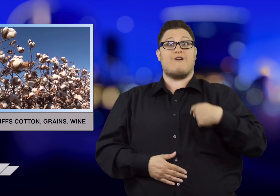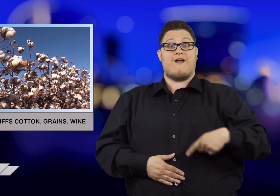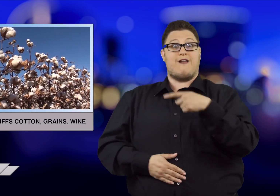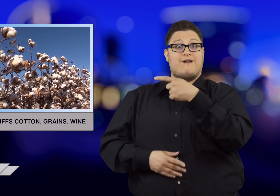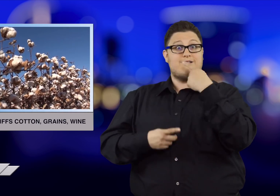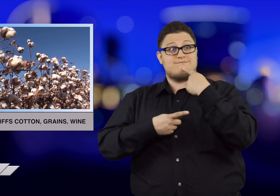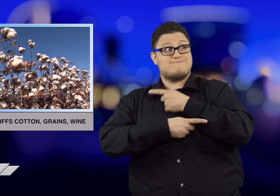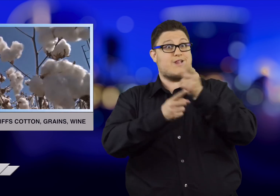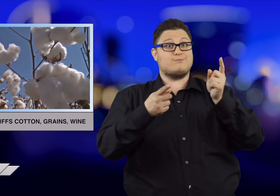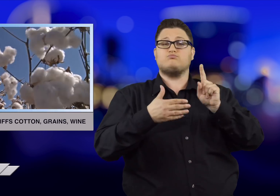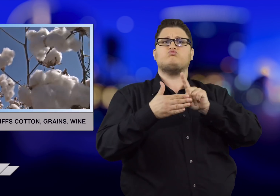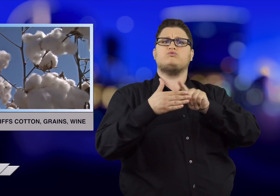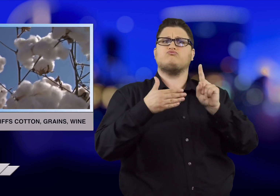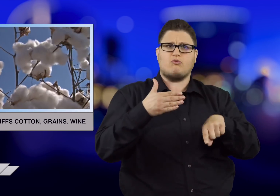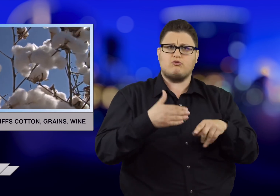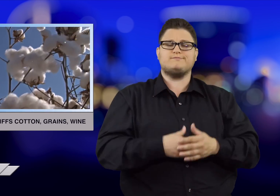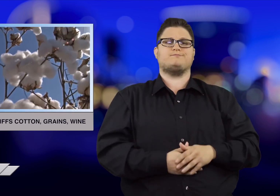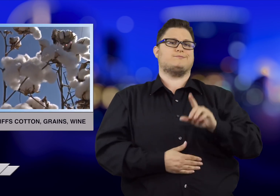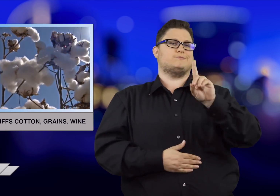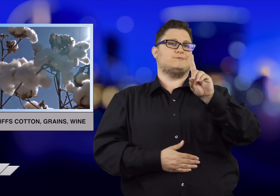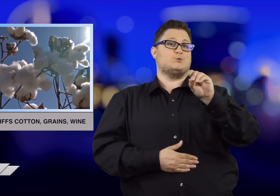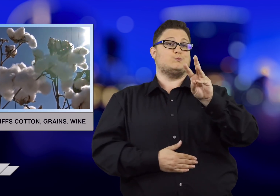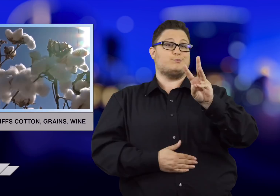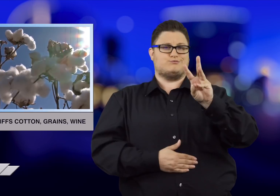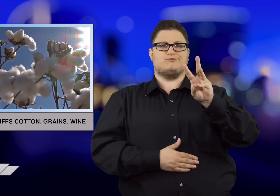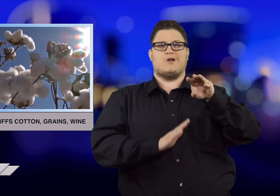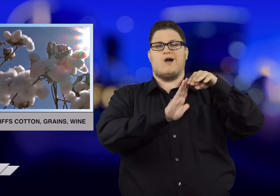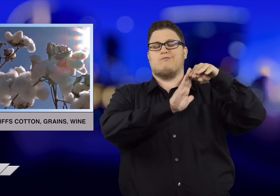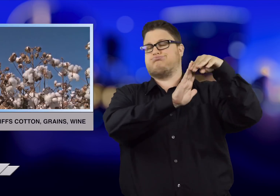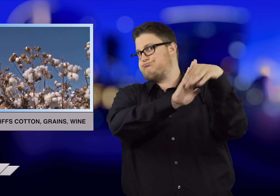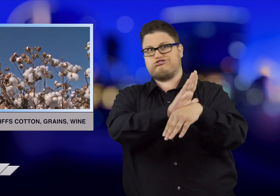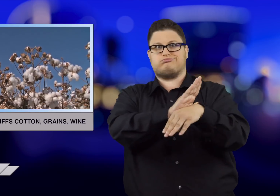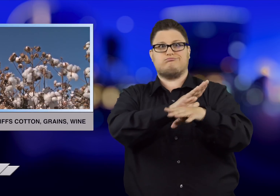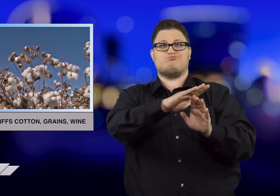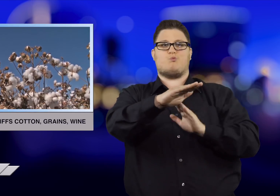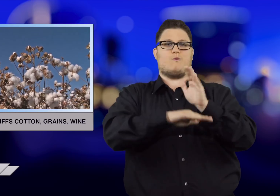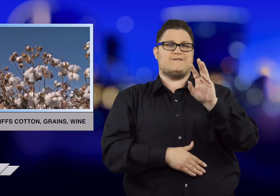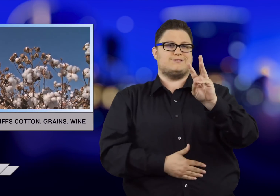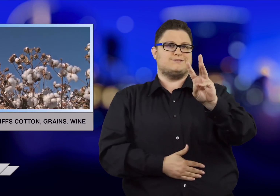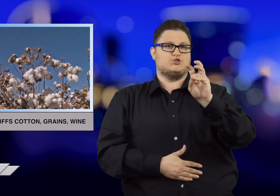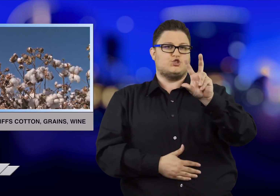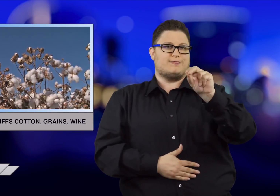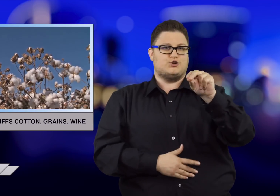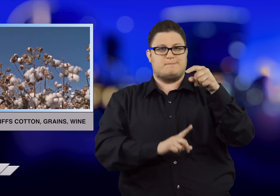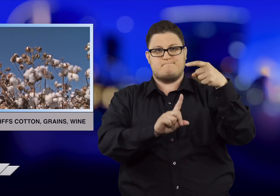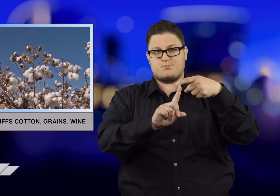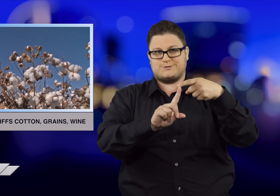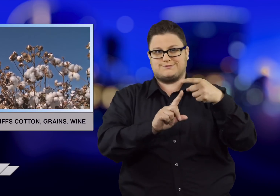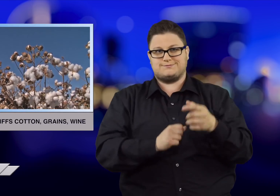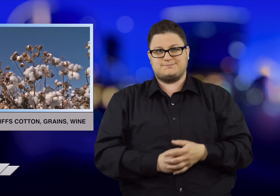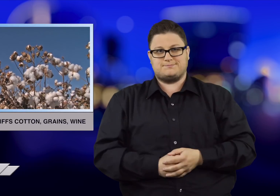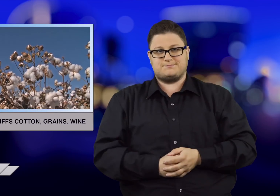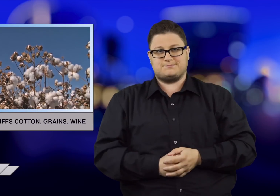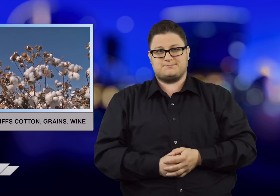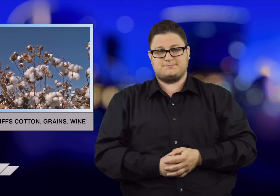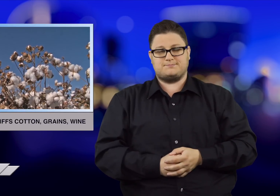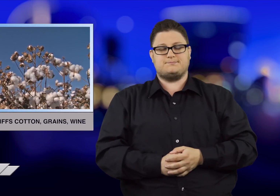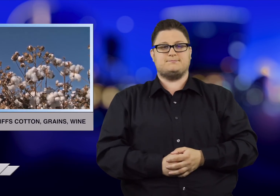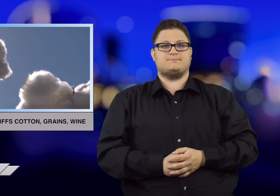As a result of China's announcement, the Dow plunged, falling more than 630 points.